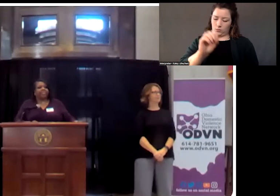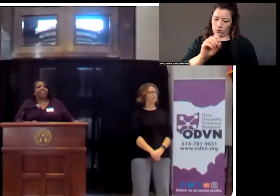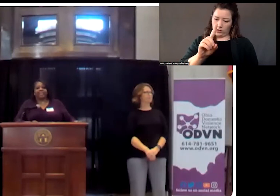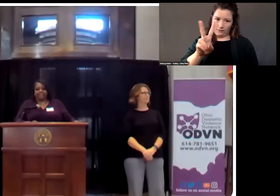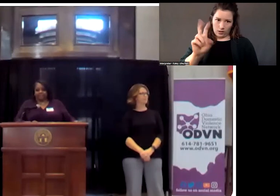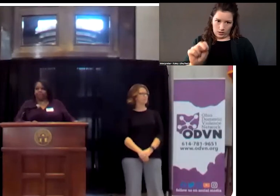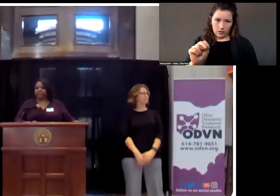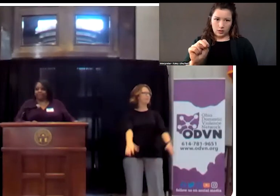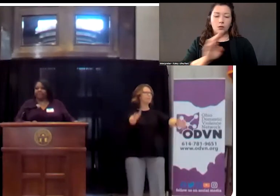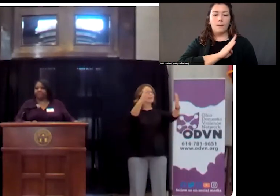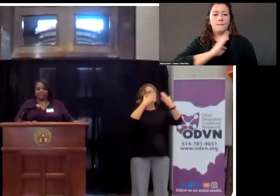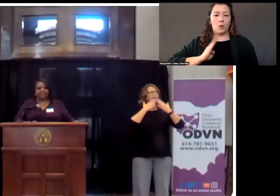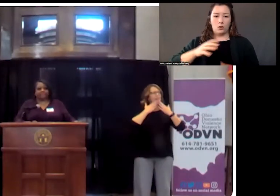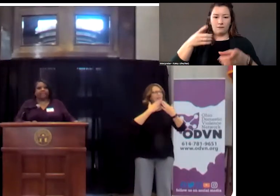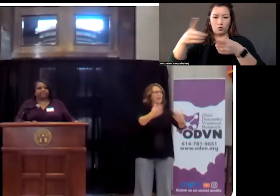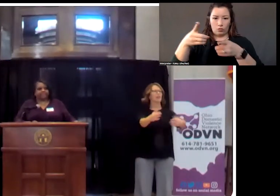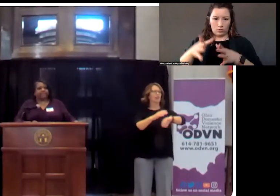Thank you.